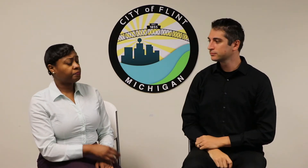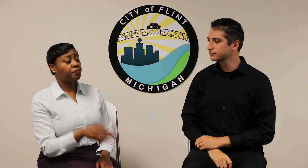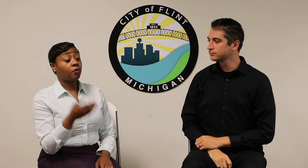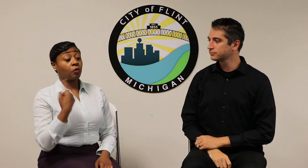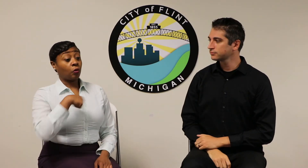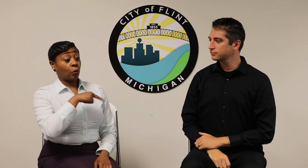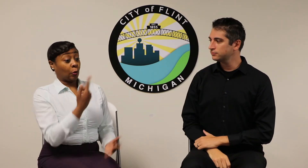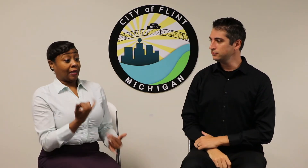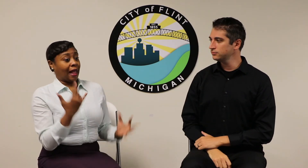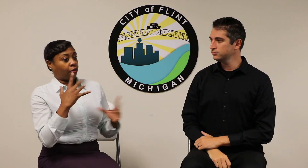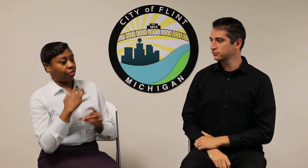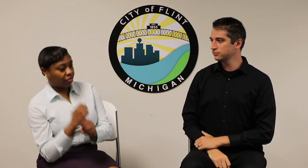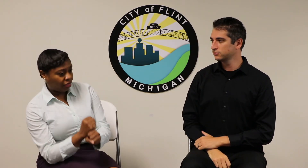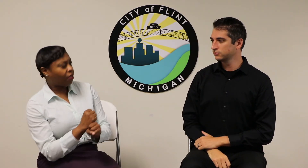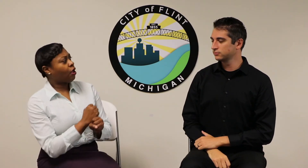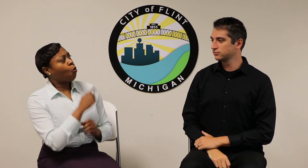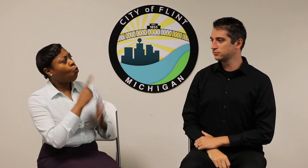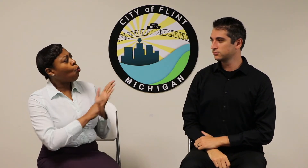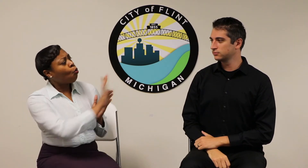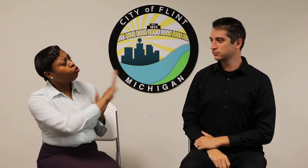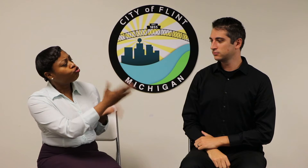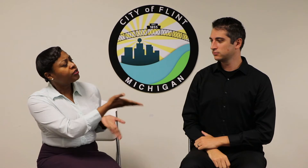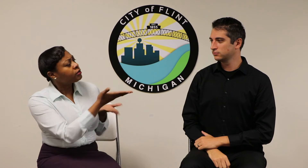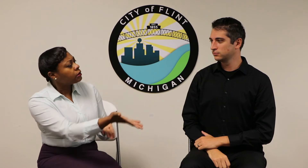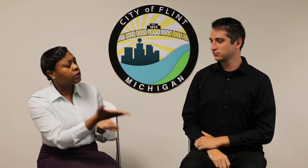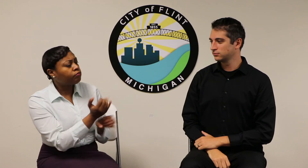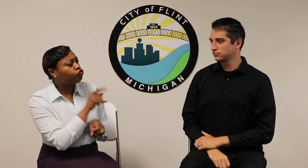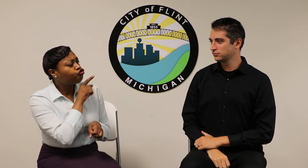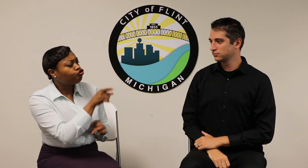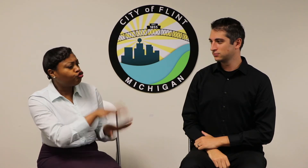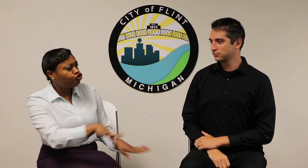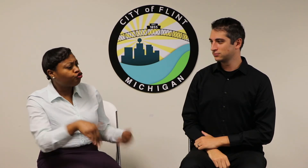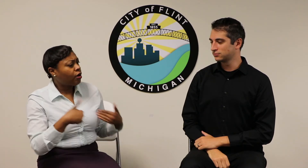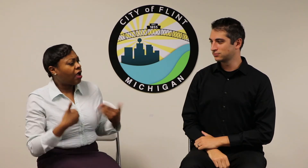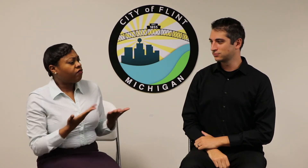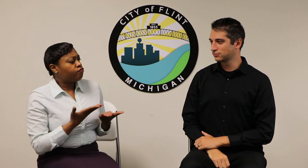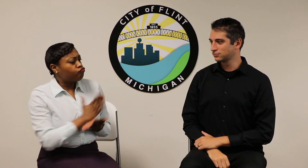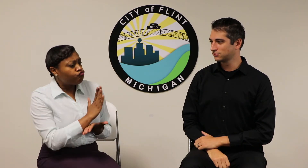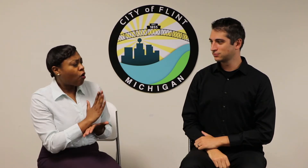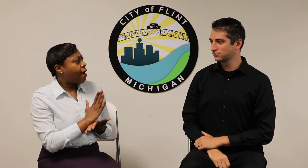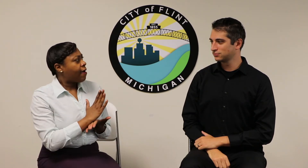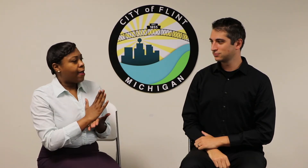And Dr. Reynolds, as we are wrapping up, what are some of the things that you're suggesting that we do to ensure